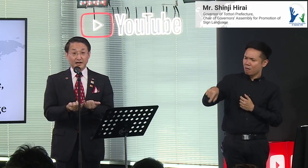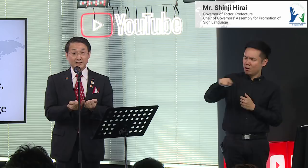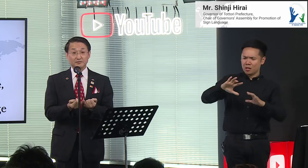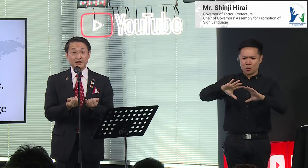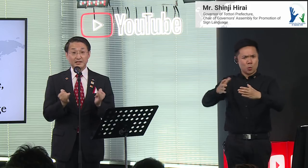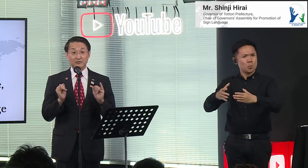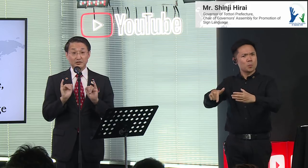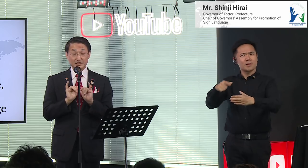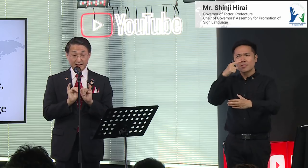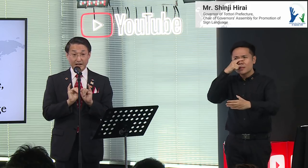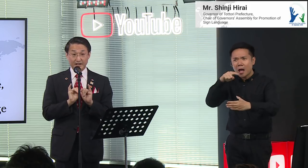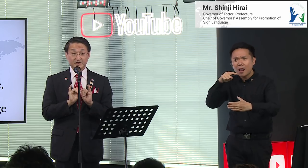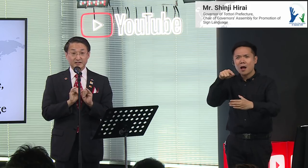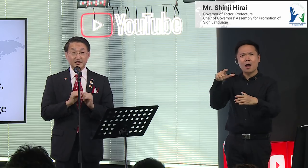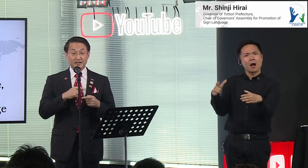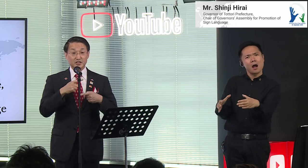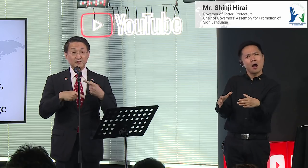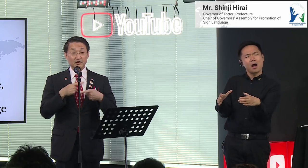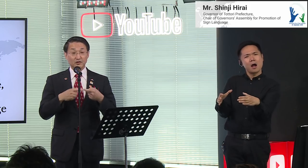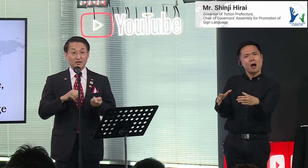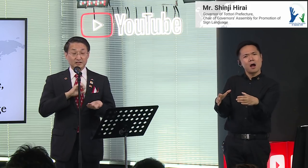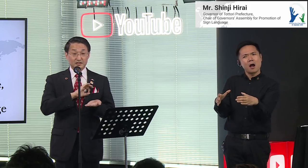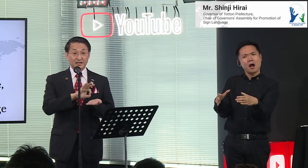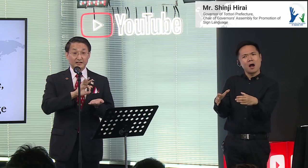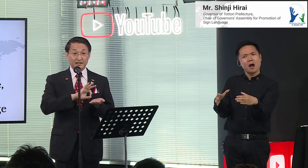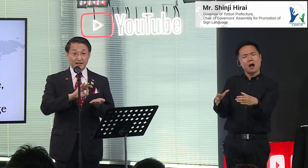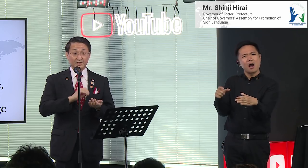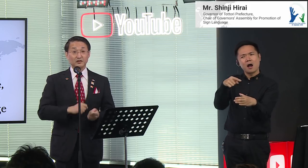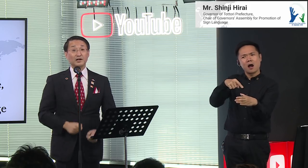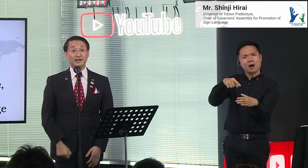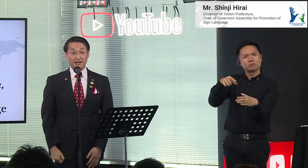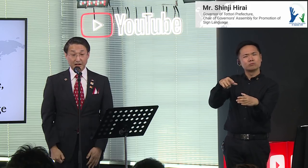I wanted to speak in English, however, I found it very difficult to express